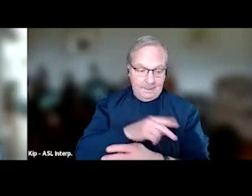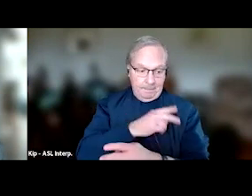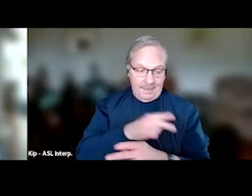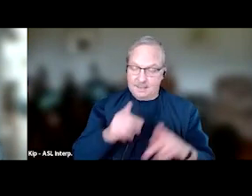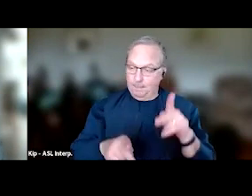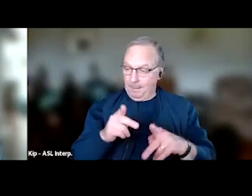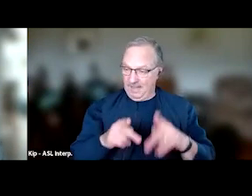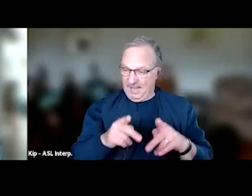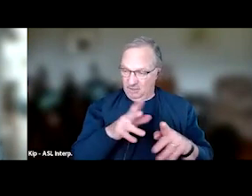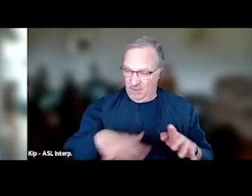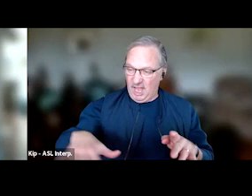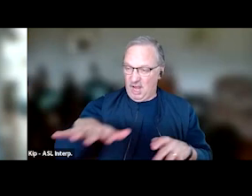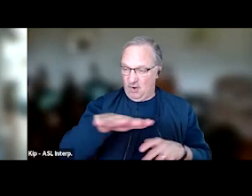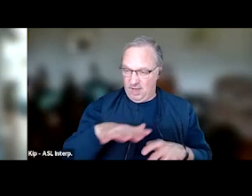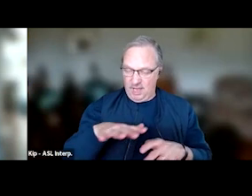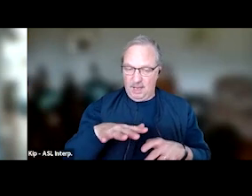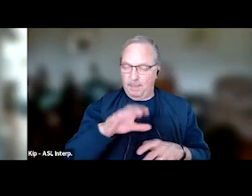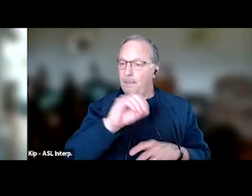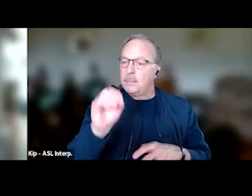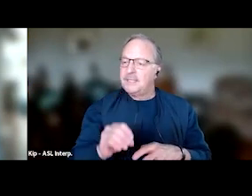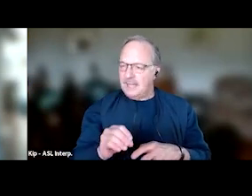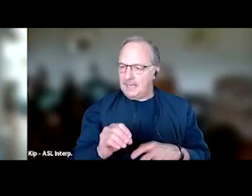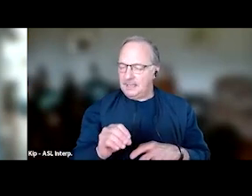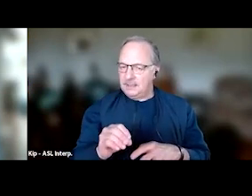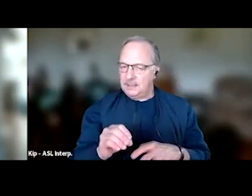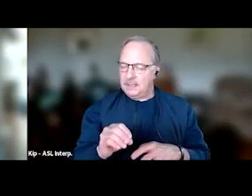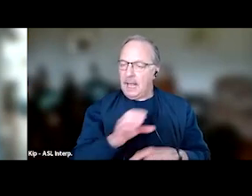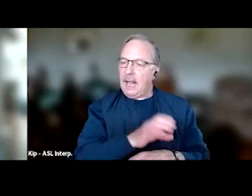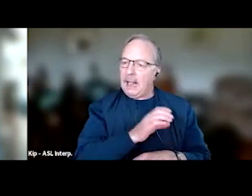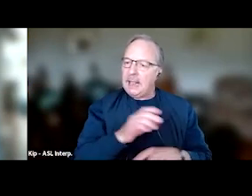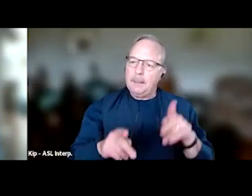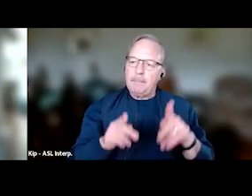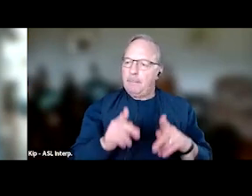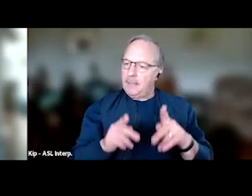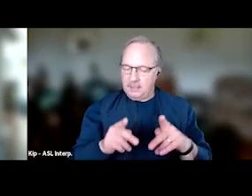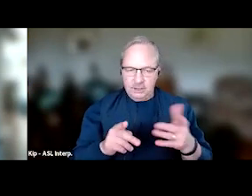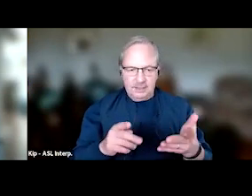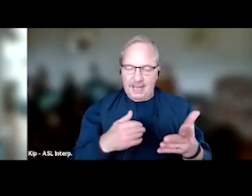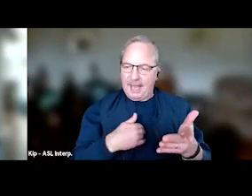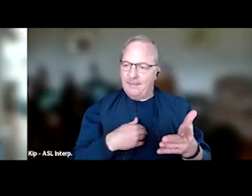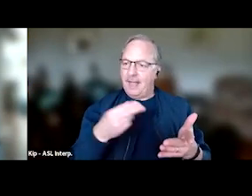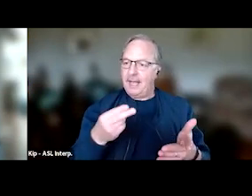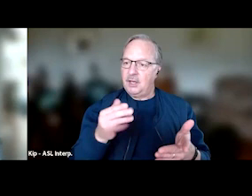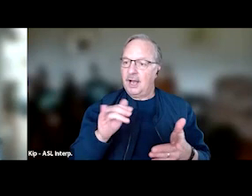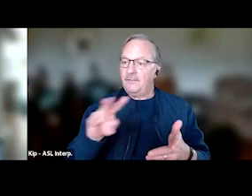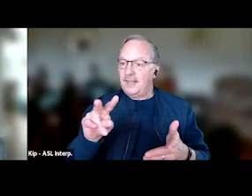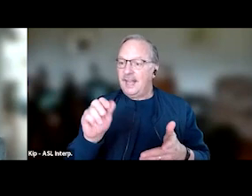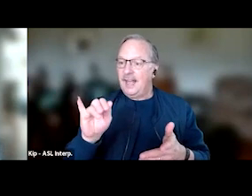about the percentage of the clinic population who has HIV/AIDS or hepatitis C.